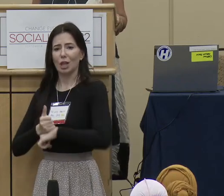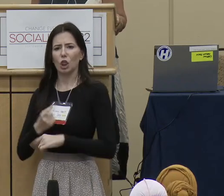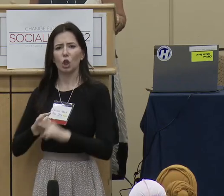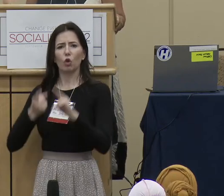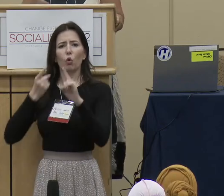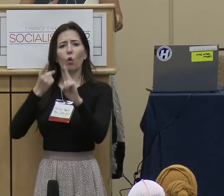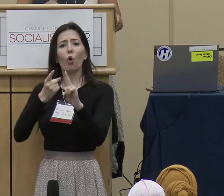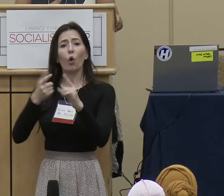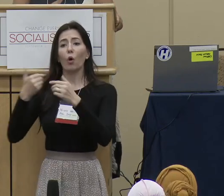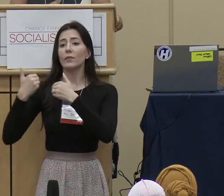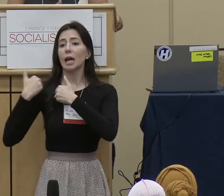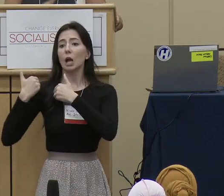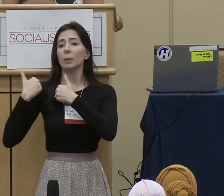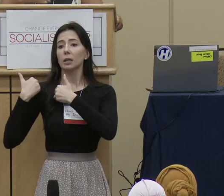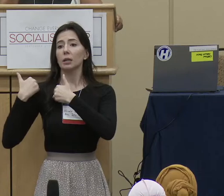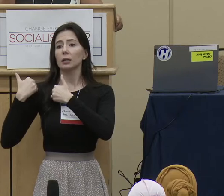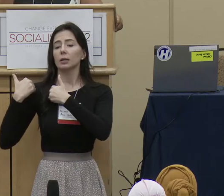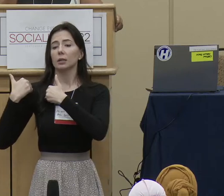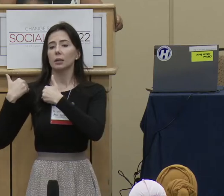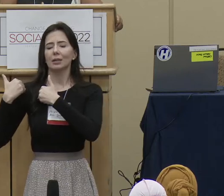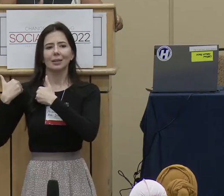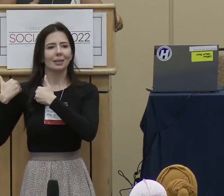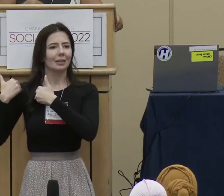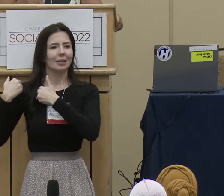organizations in this period. The goal of accountability is